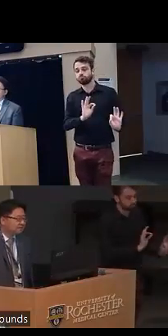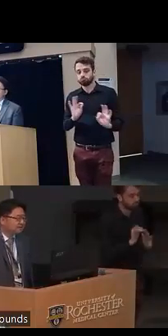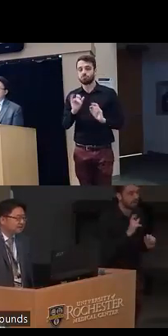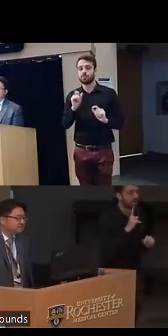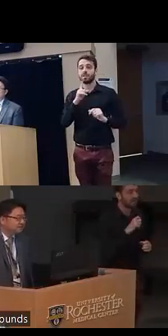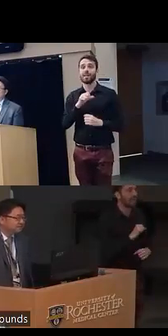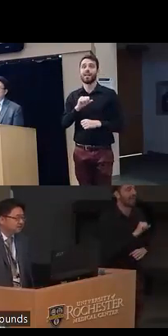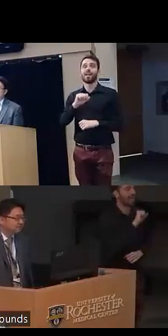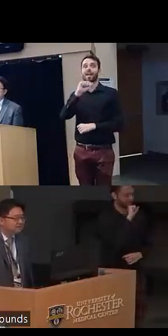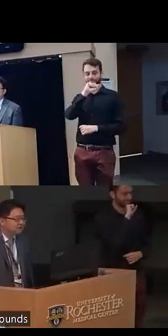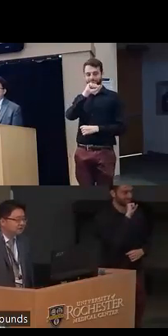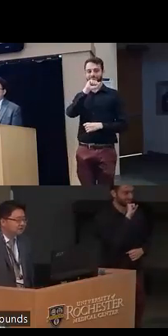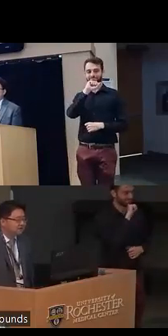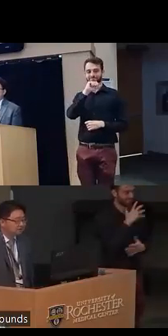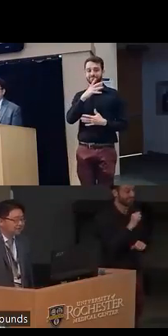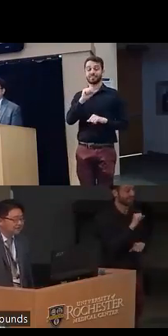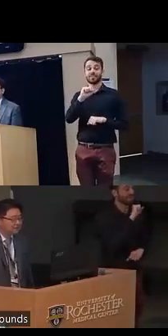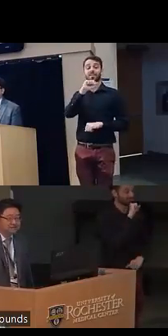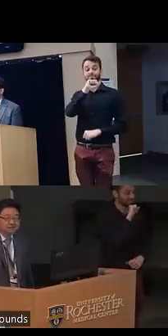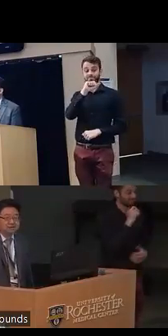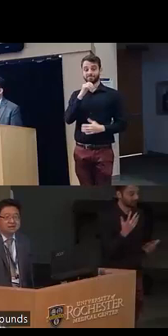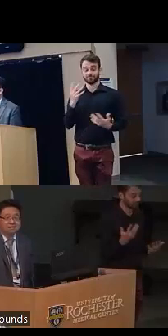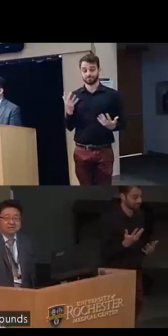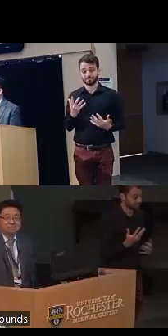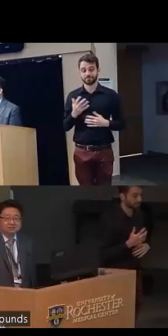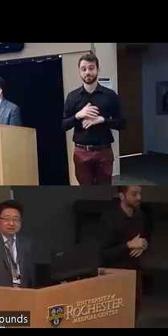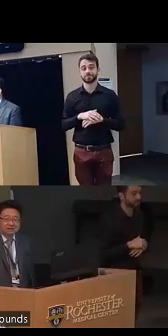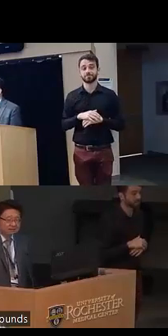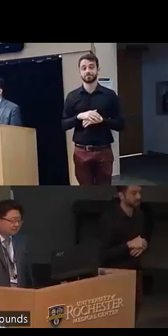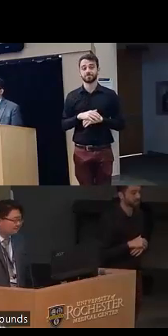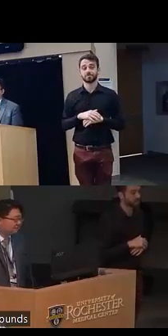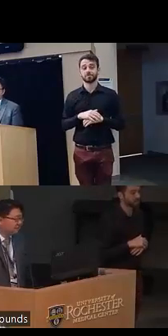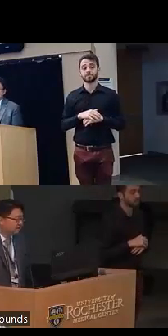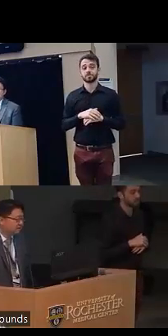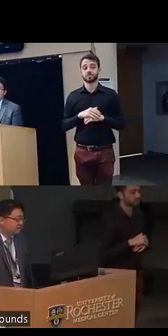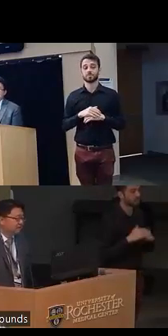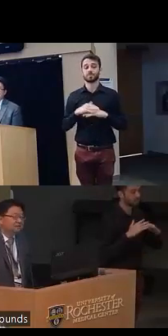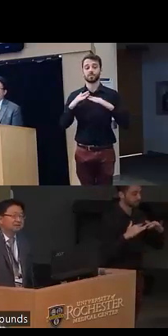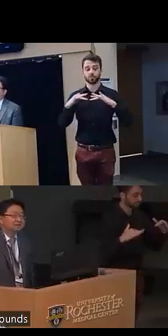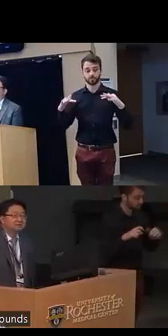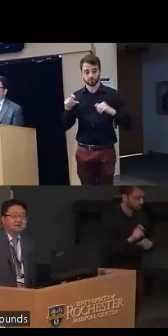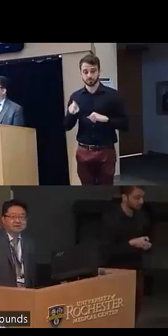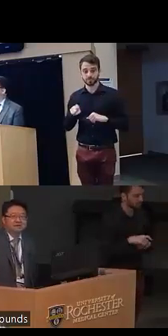same thing in relation to diversification mobile crisis call lines and Etc that will be done what